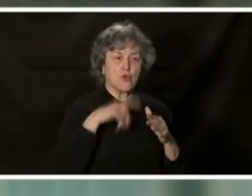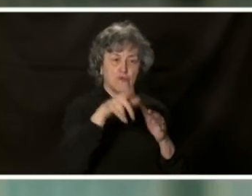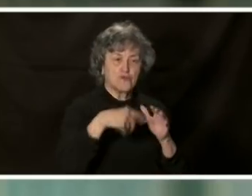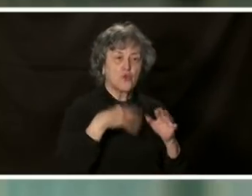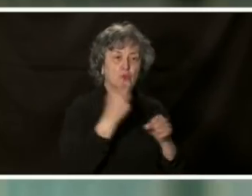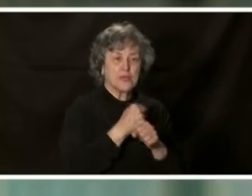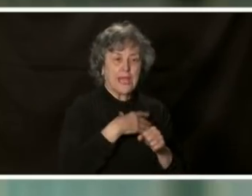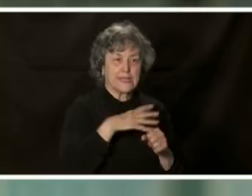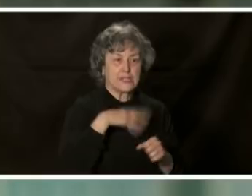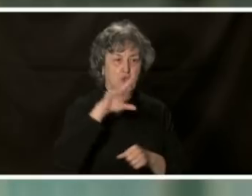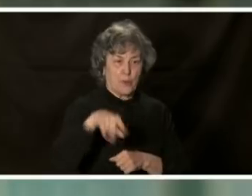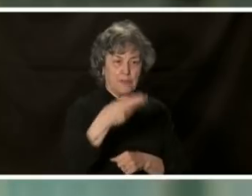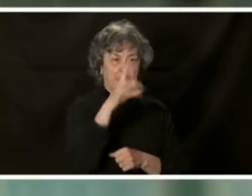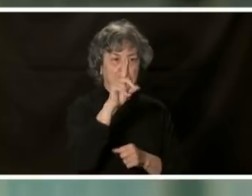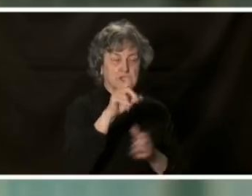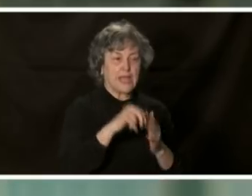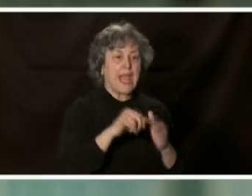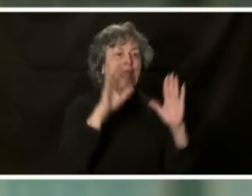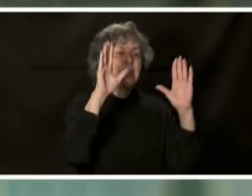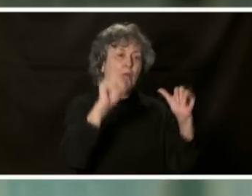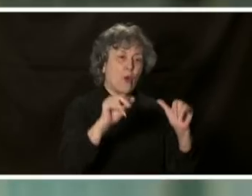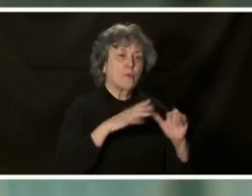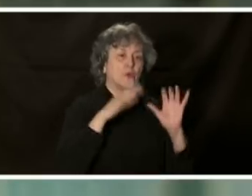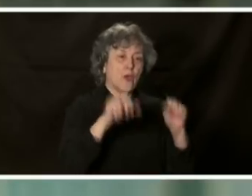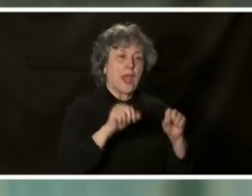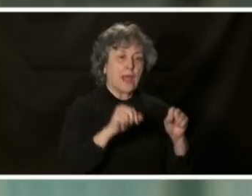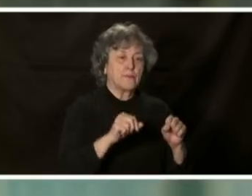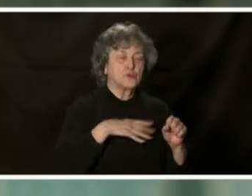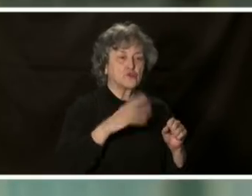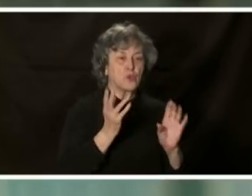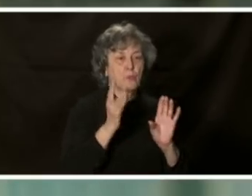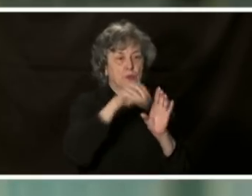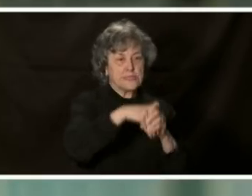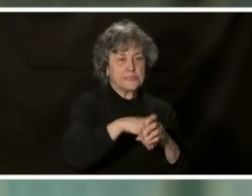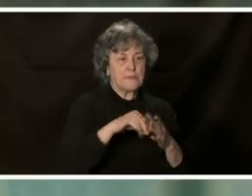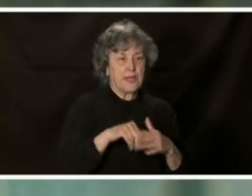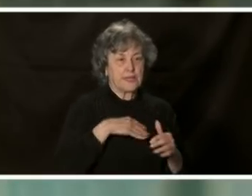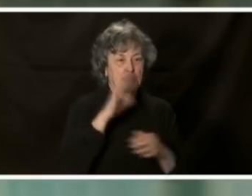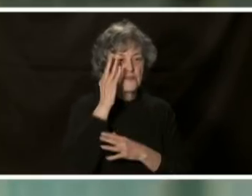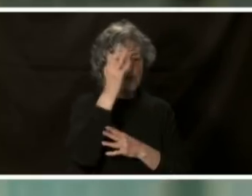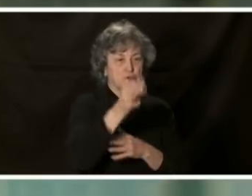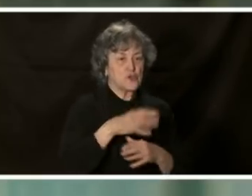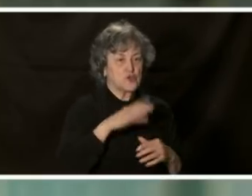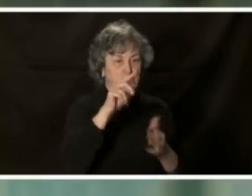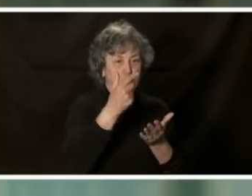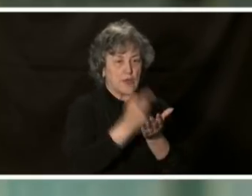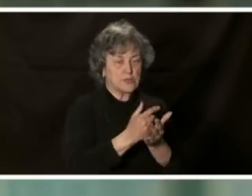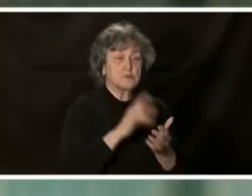AND I TRULY HOPE YOU ARE ABLE TO PARTICIPATE IN A FUTURE COMMENCEMENT SO YOU CAN HAVE THAT EXPERIENCE.